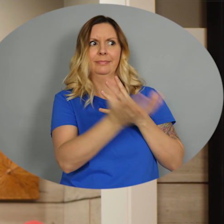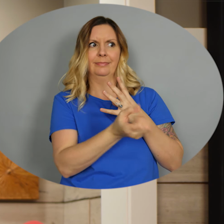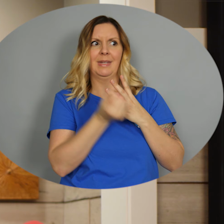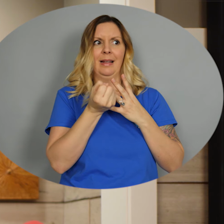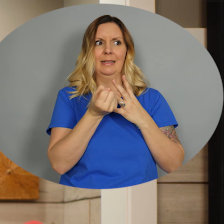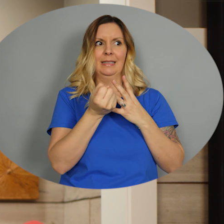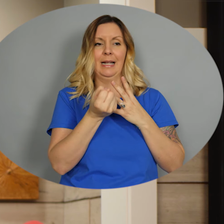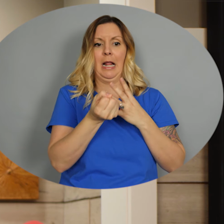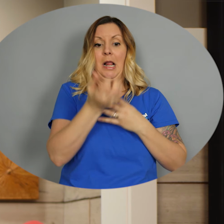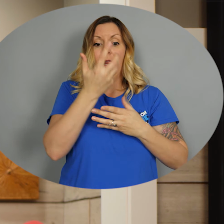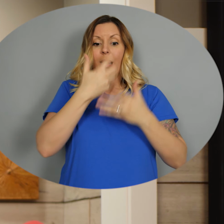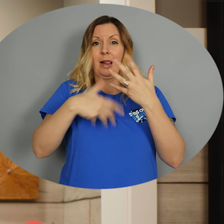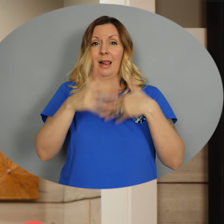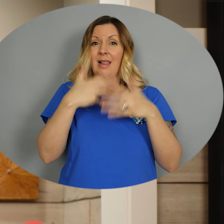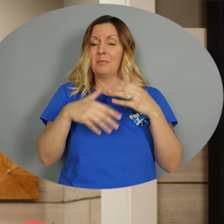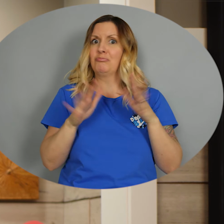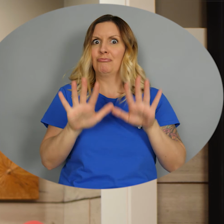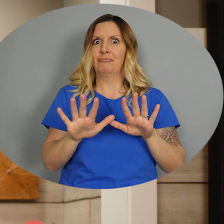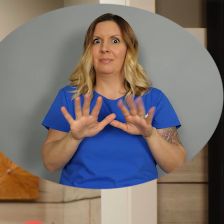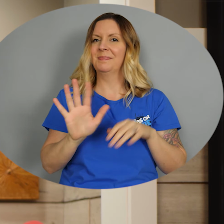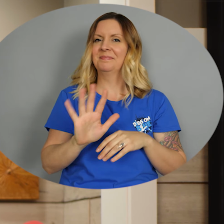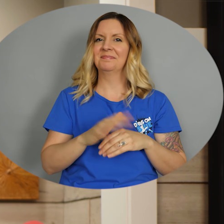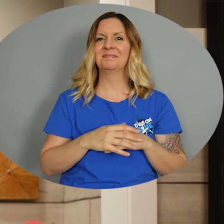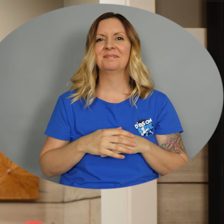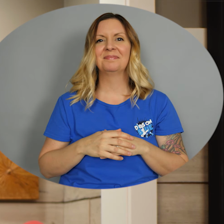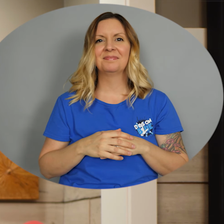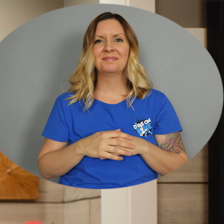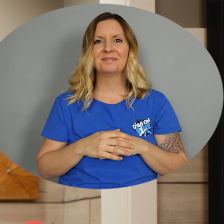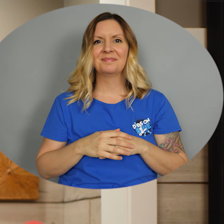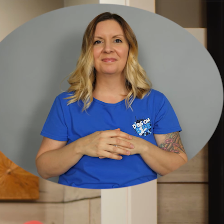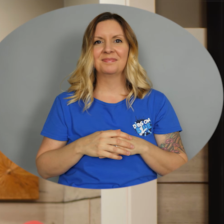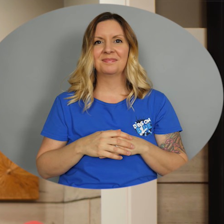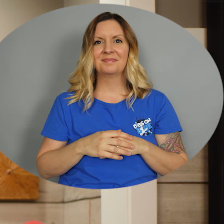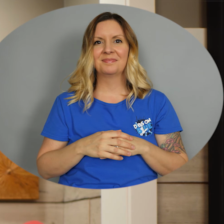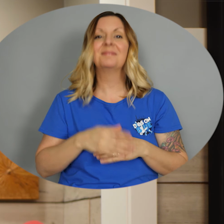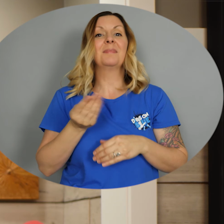be sure not to mix them in with the other letters that are still being passed around.